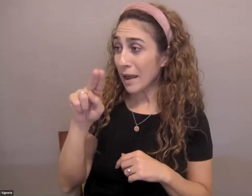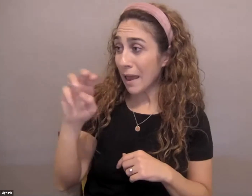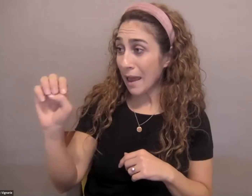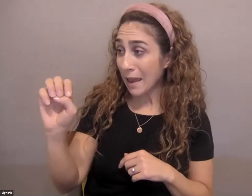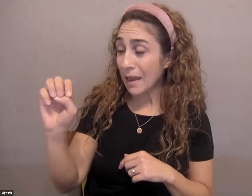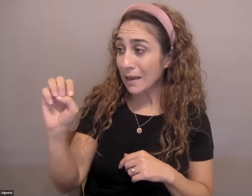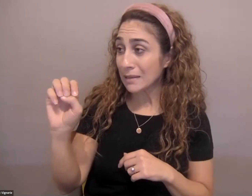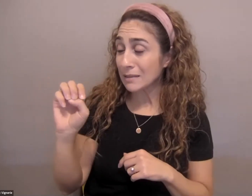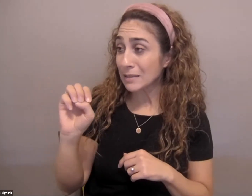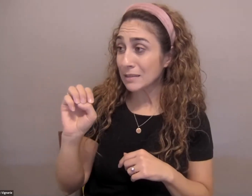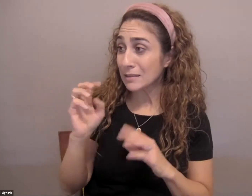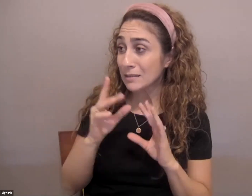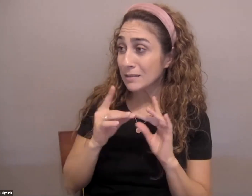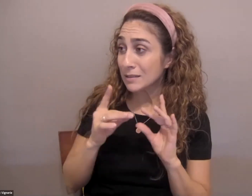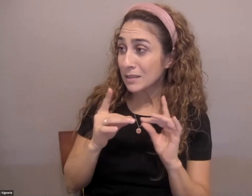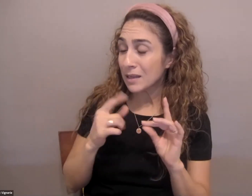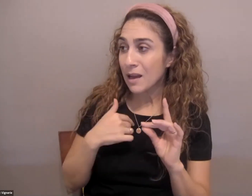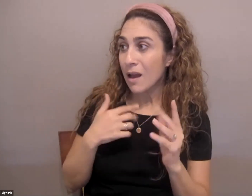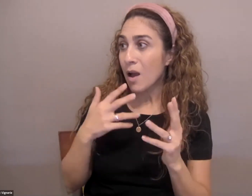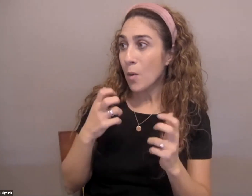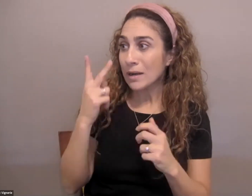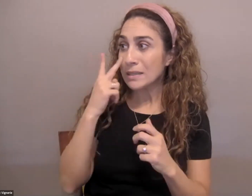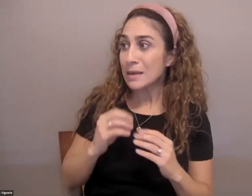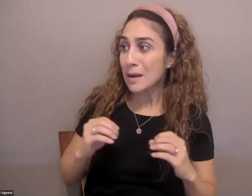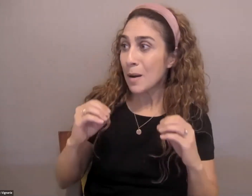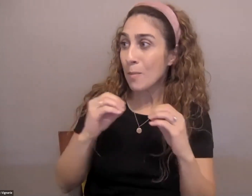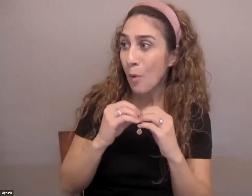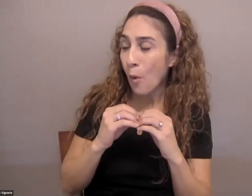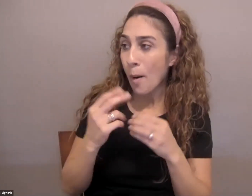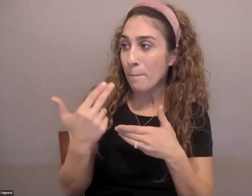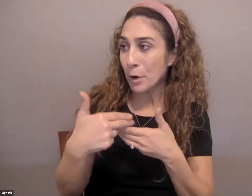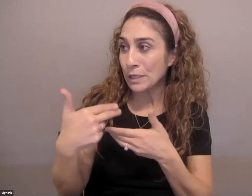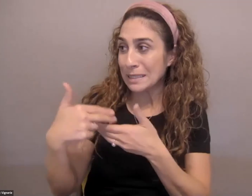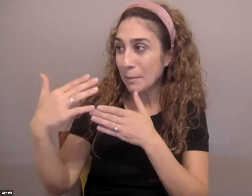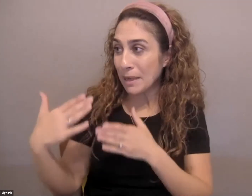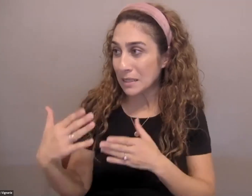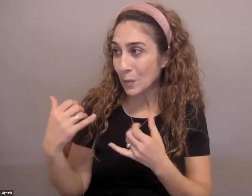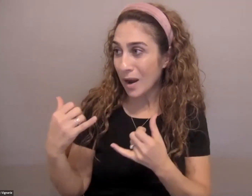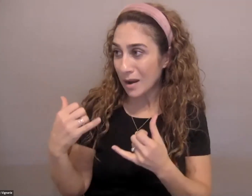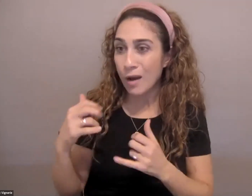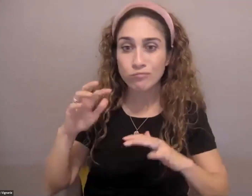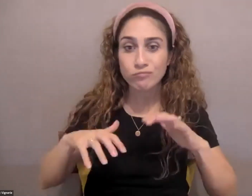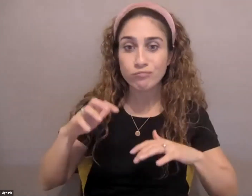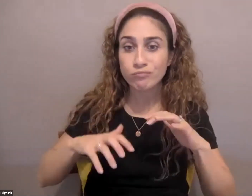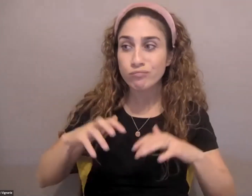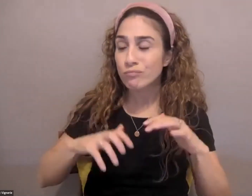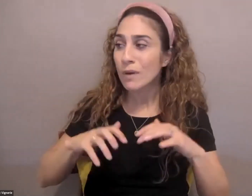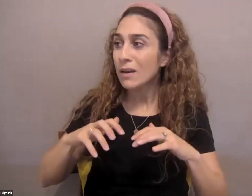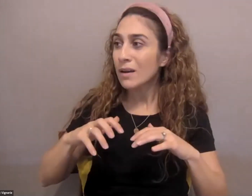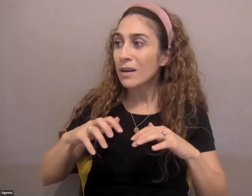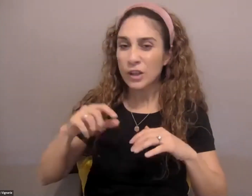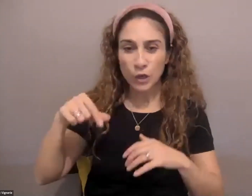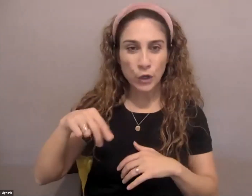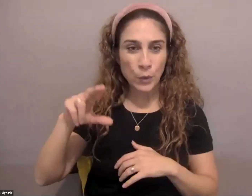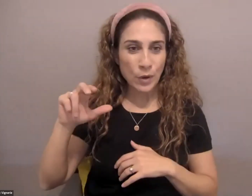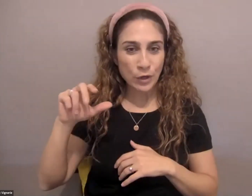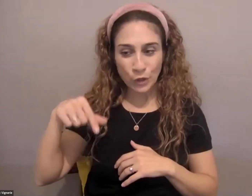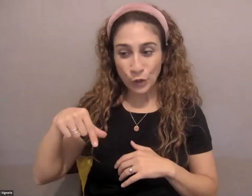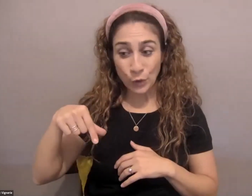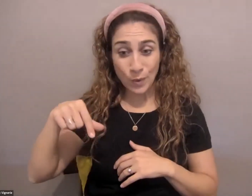Renee Marshall: Love to see more of our participants who are on right now right in the Q AMP a box about their experience with crisis learning and or intentional learning